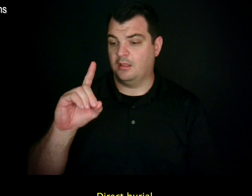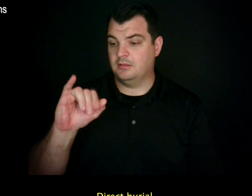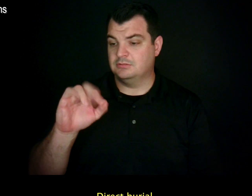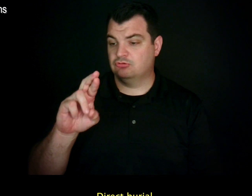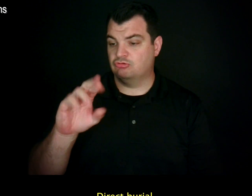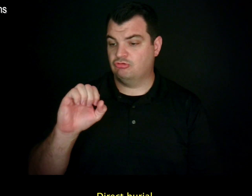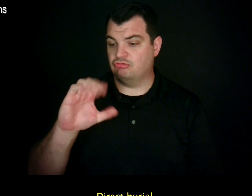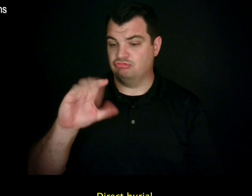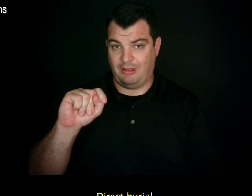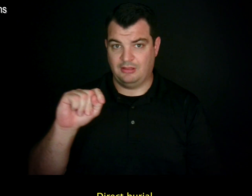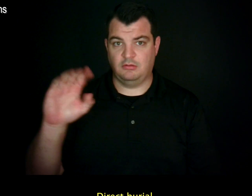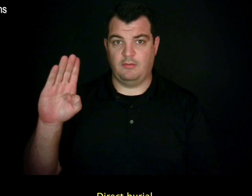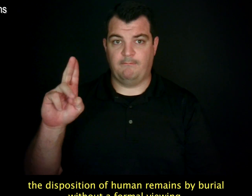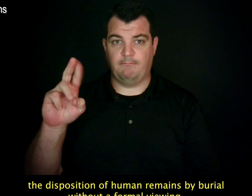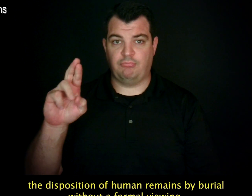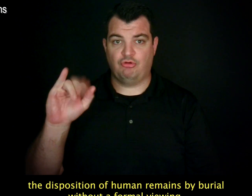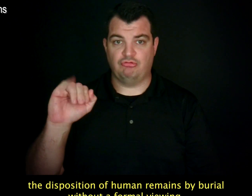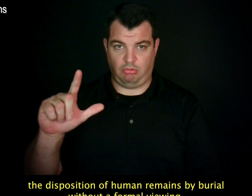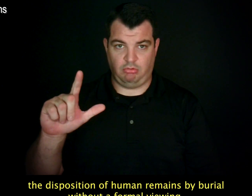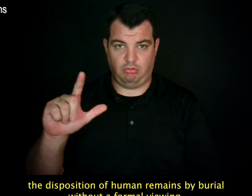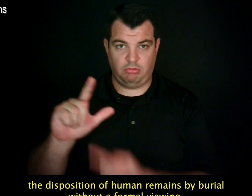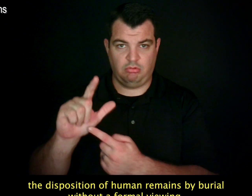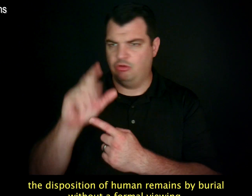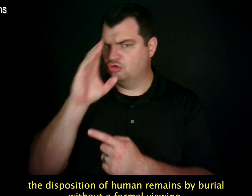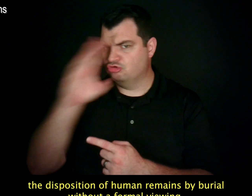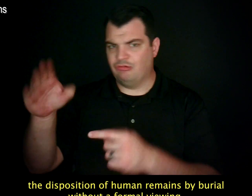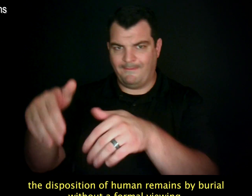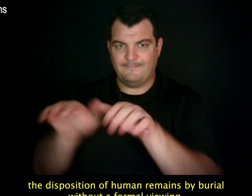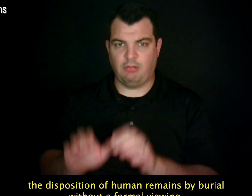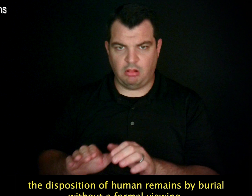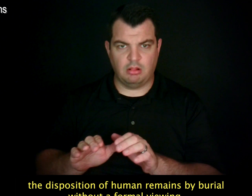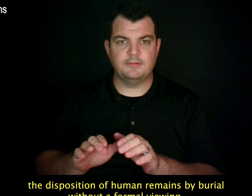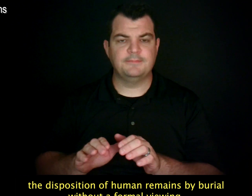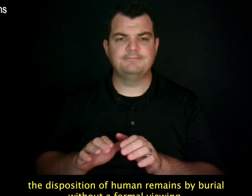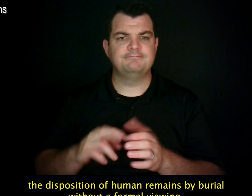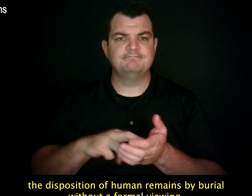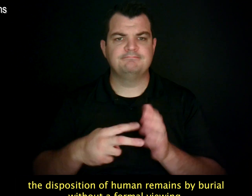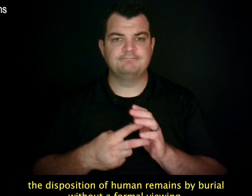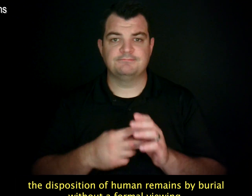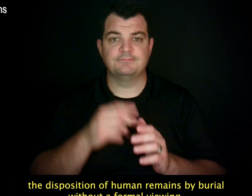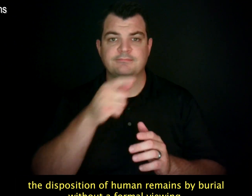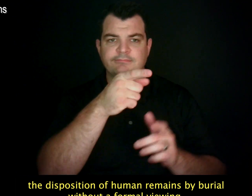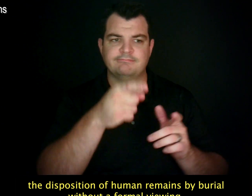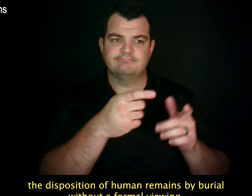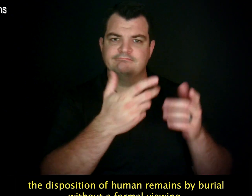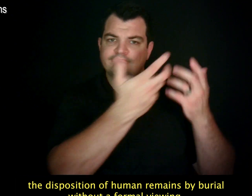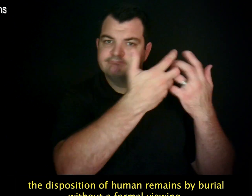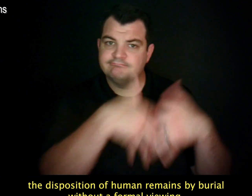Direct burial, the disposition of human remains by burial without a formal viewing,